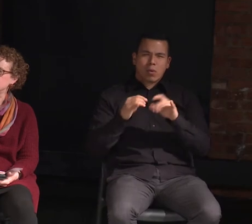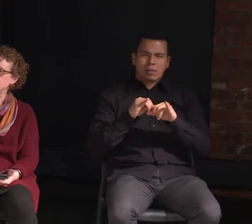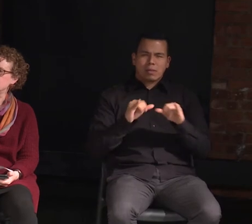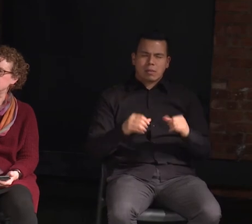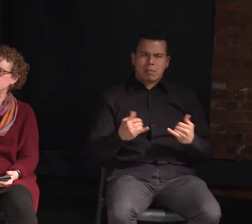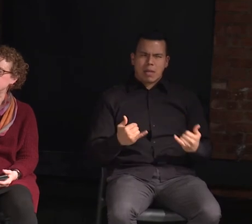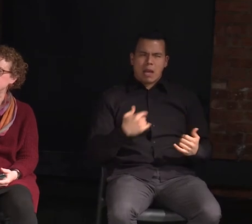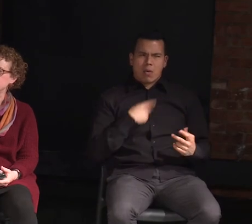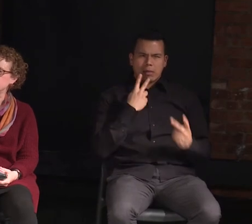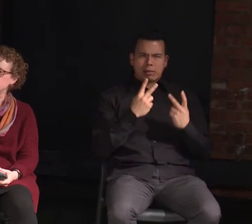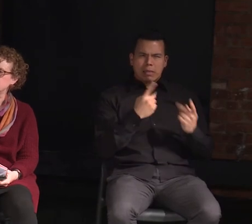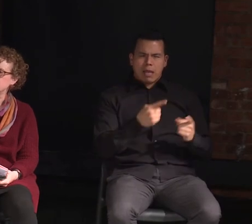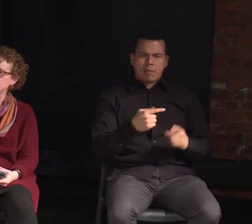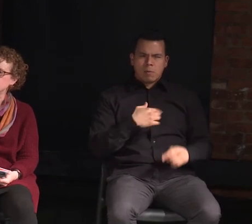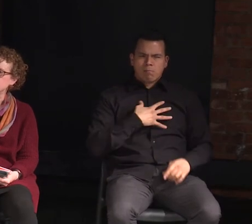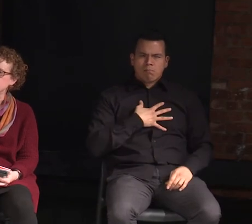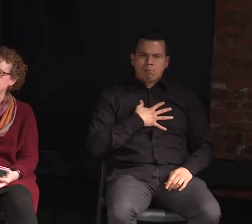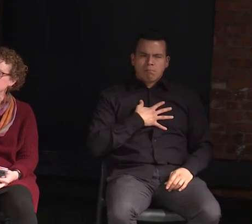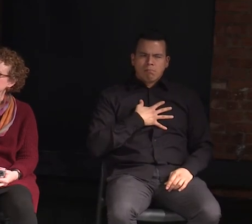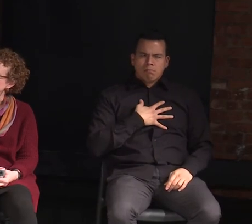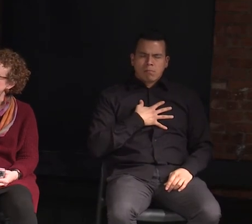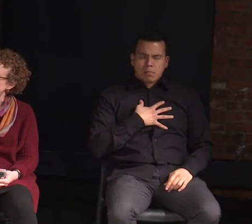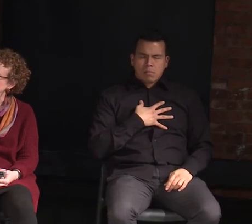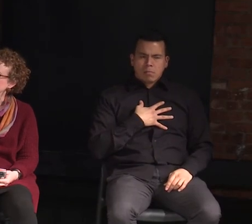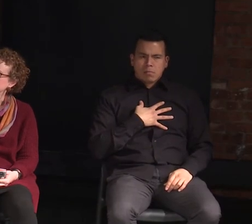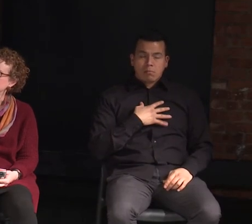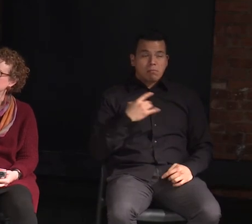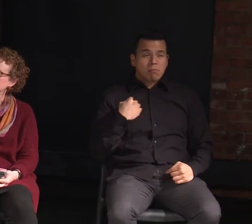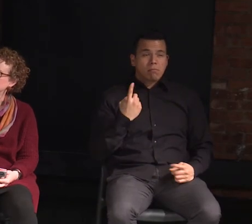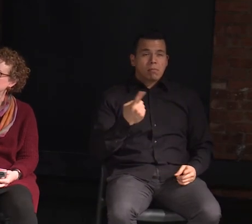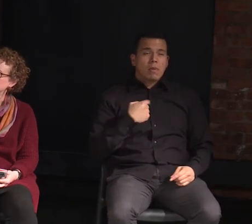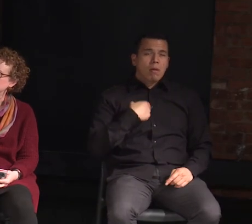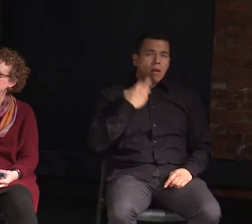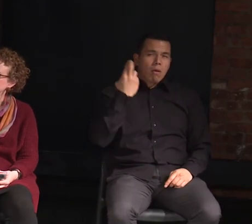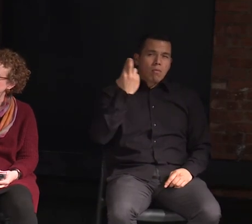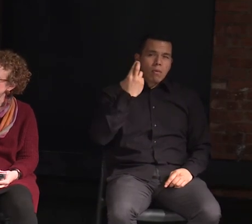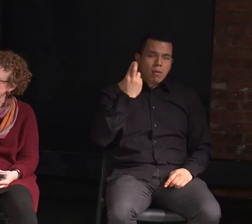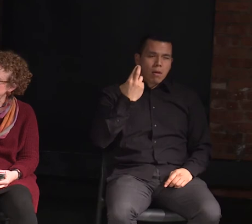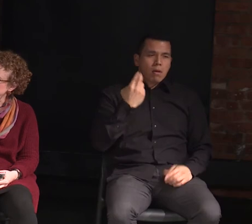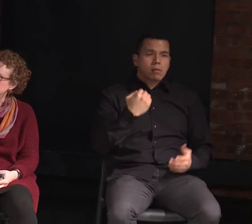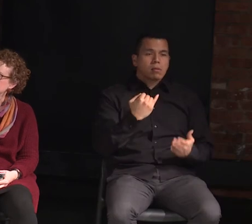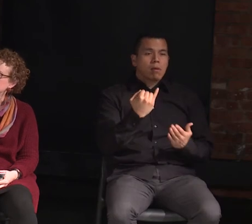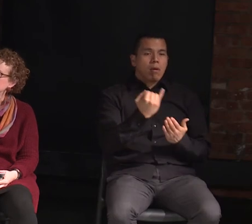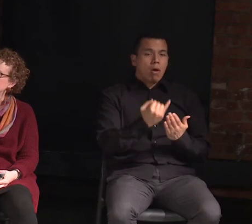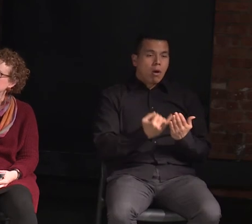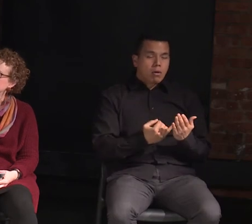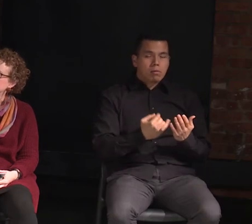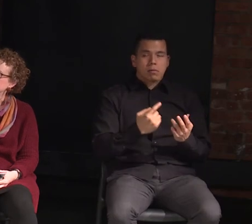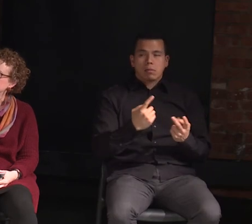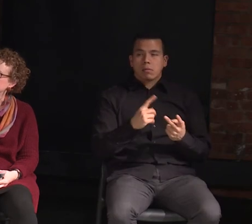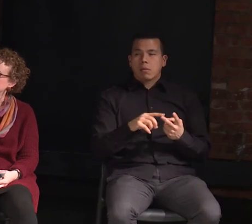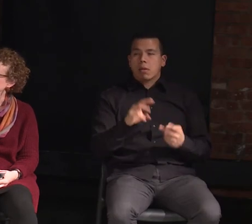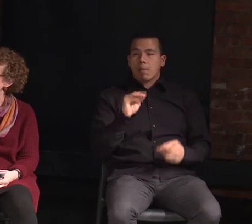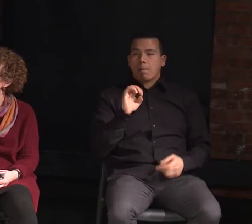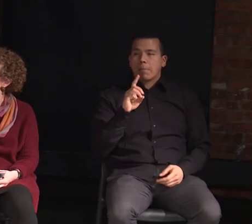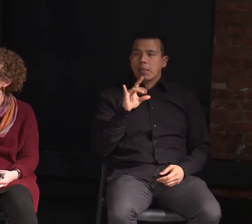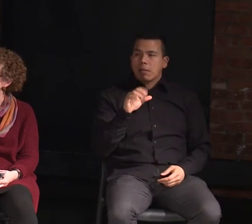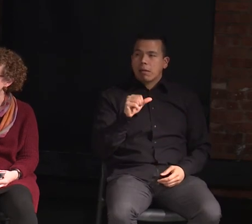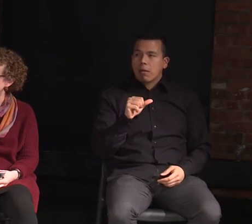One of the things I realized, is that the arts in particular, media in particular, where